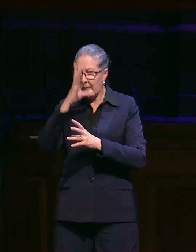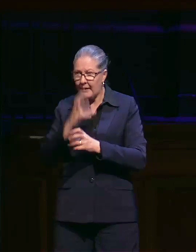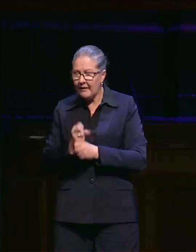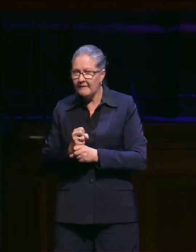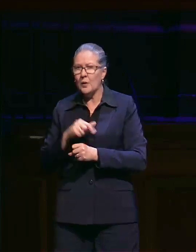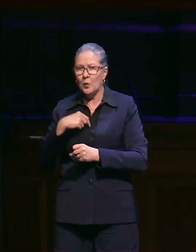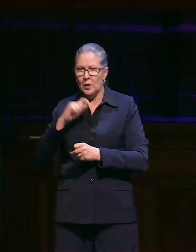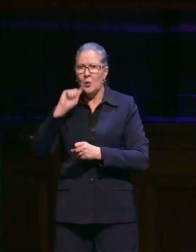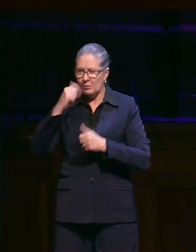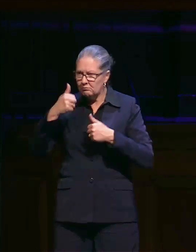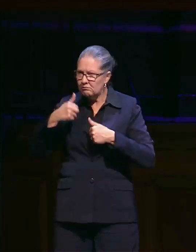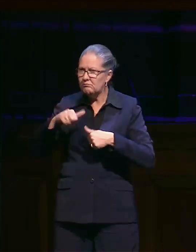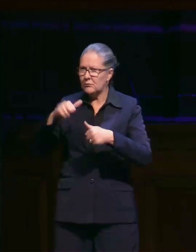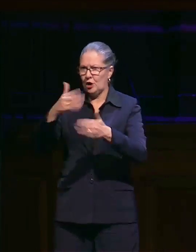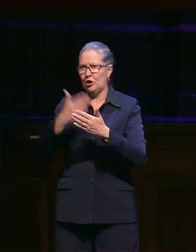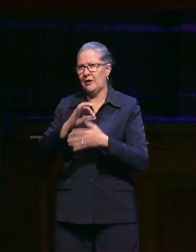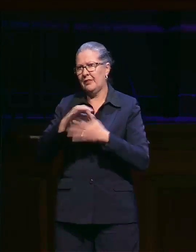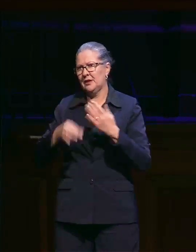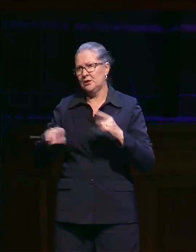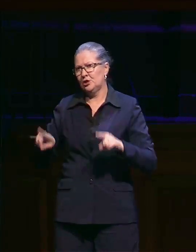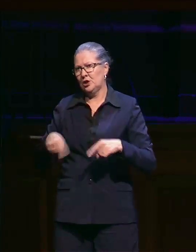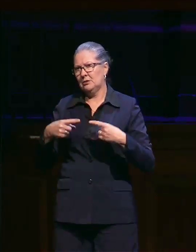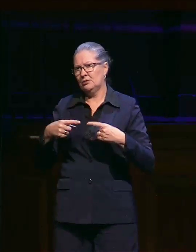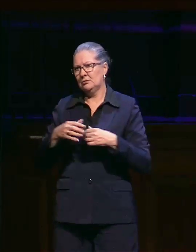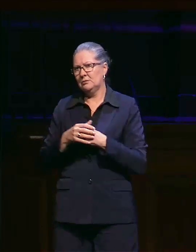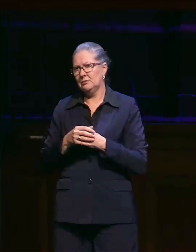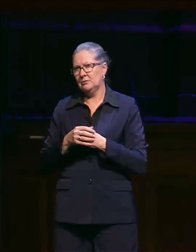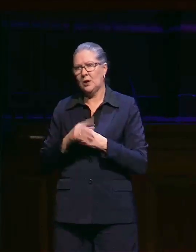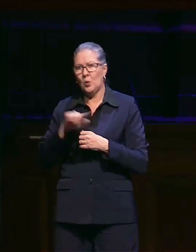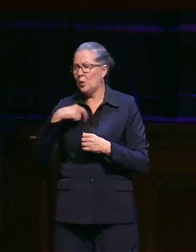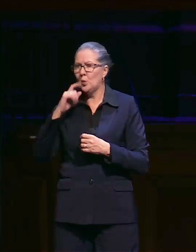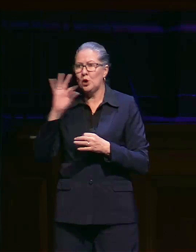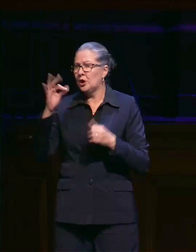headway on these challenges but we won't succeed unless we apply these same